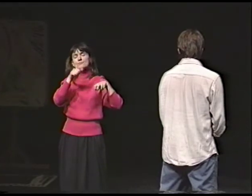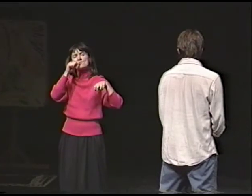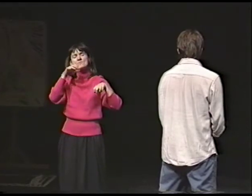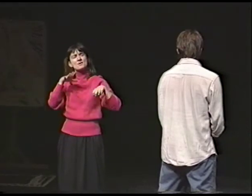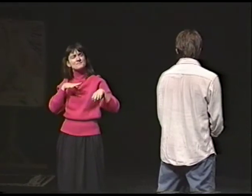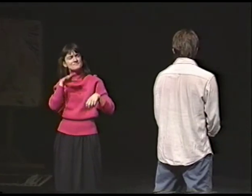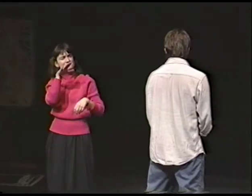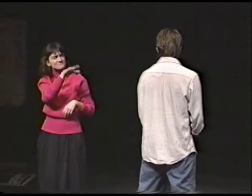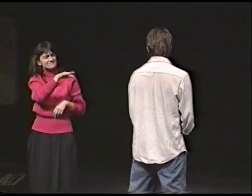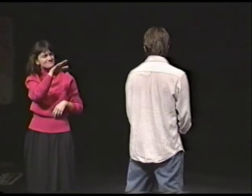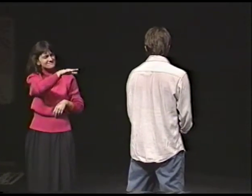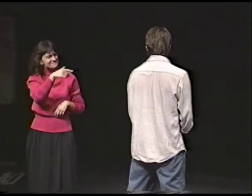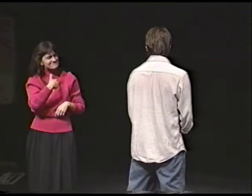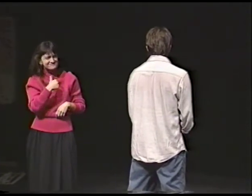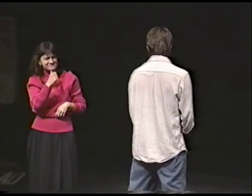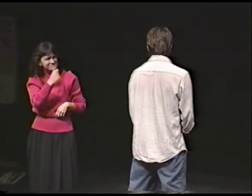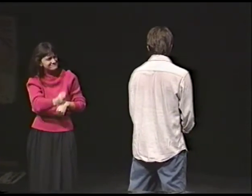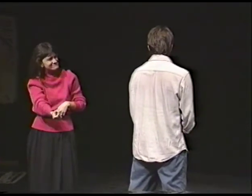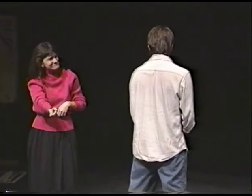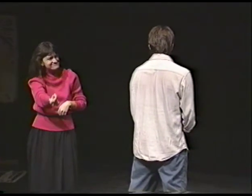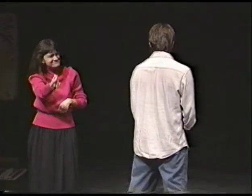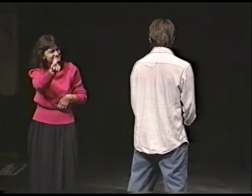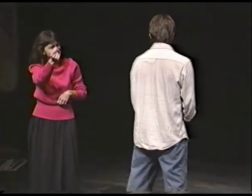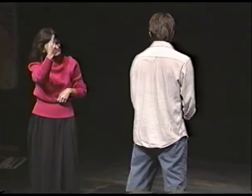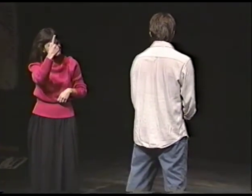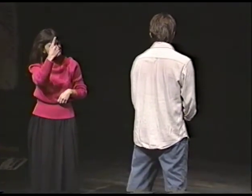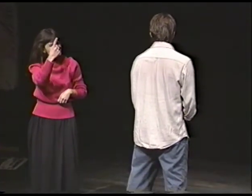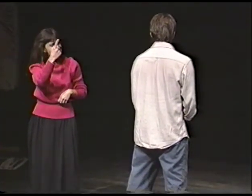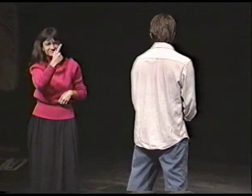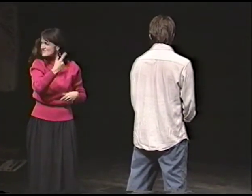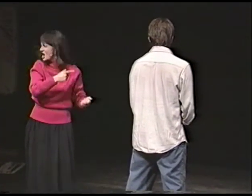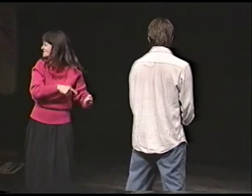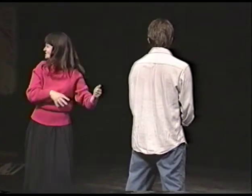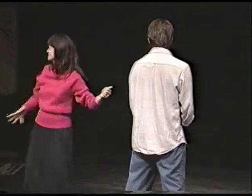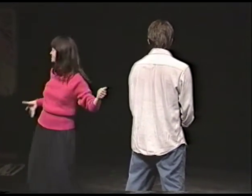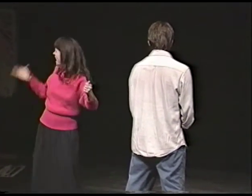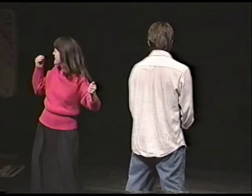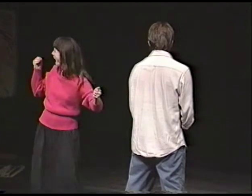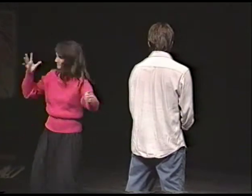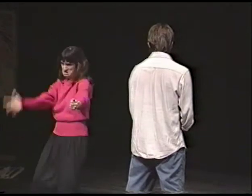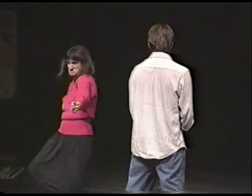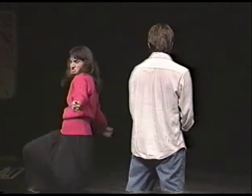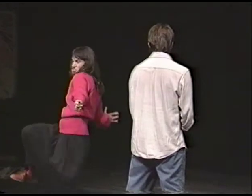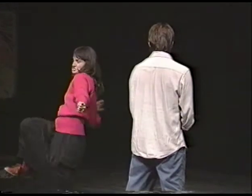A woman beside him said, I don't understand you. Shut up!